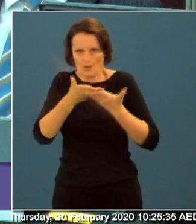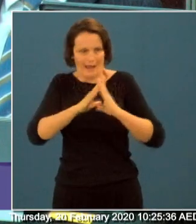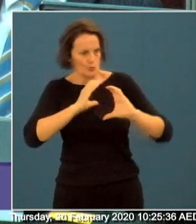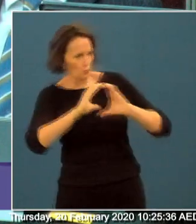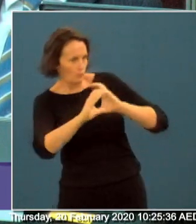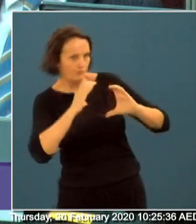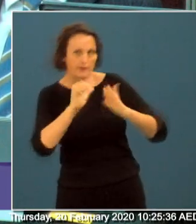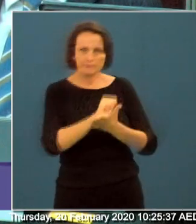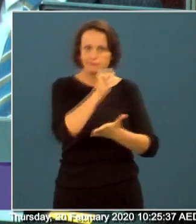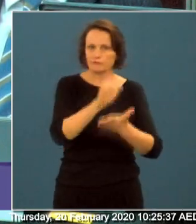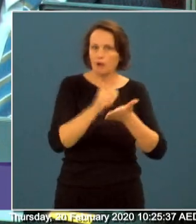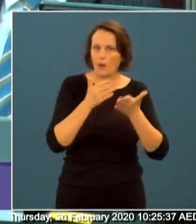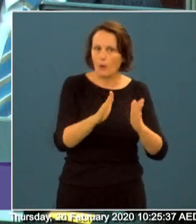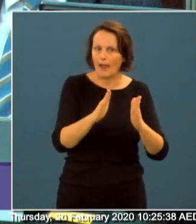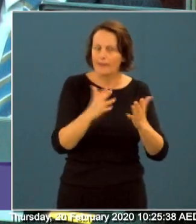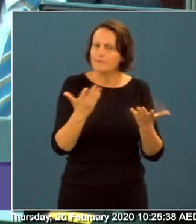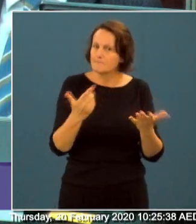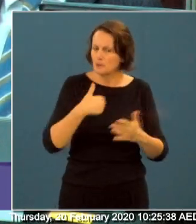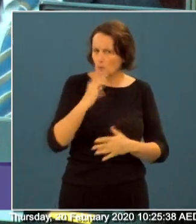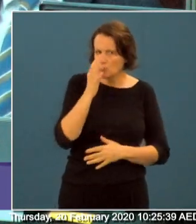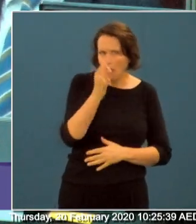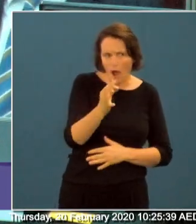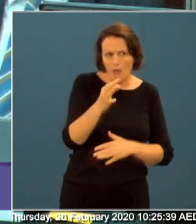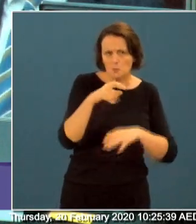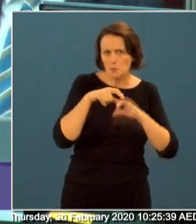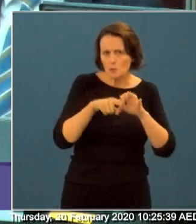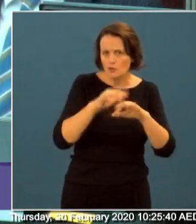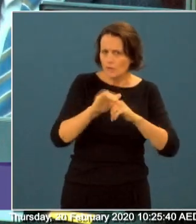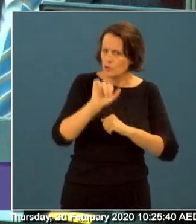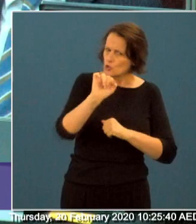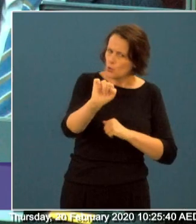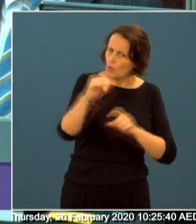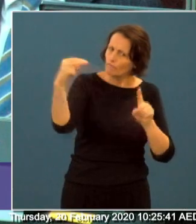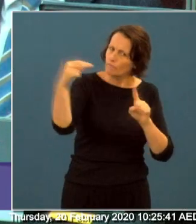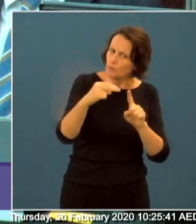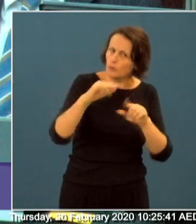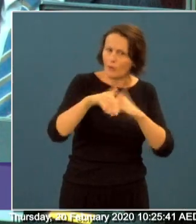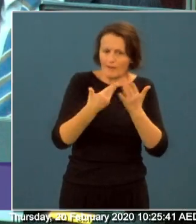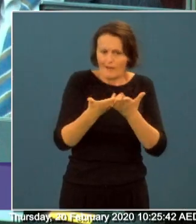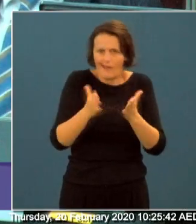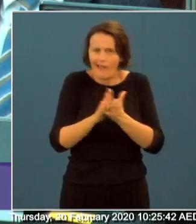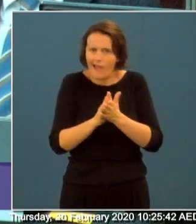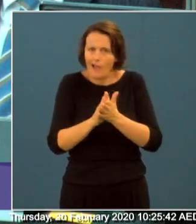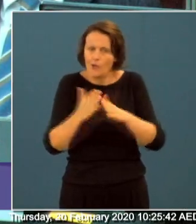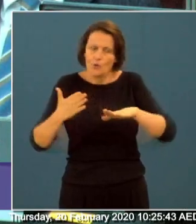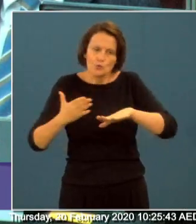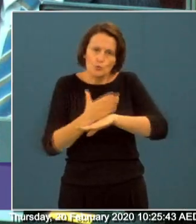but I just wanted to take up your view with you about working with graduates.